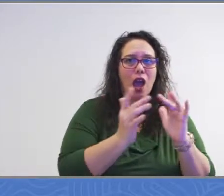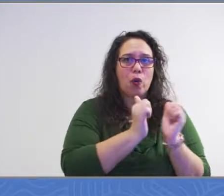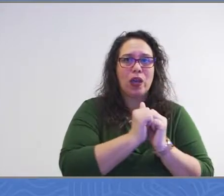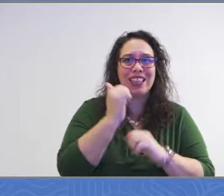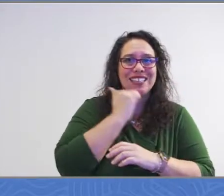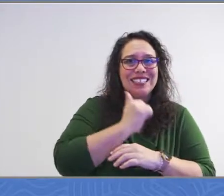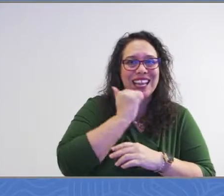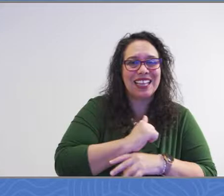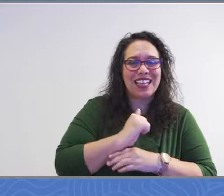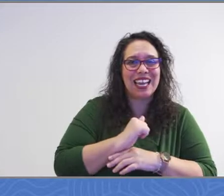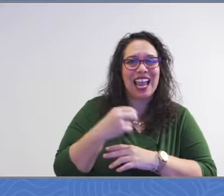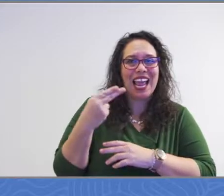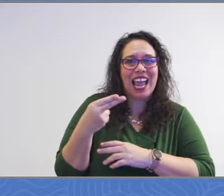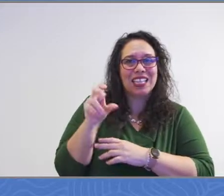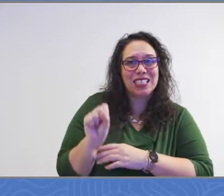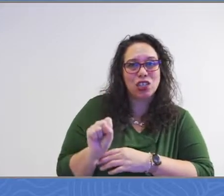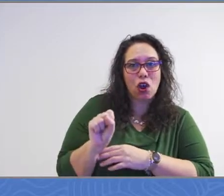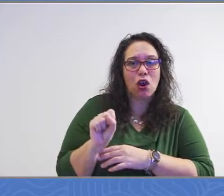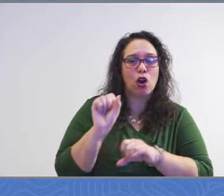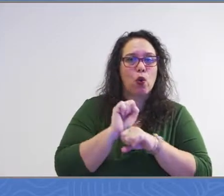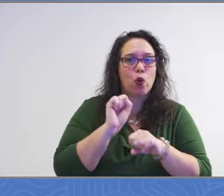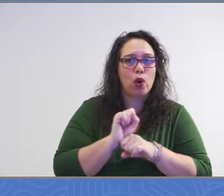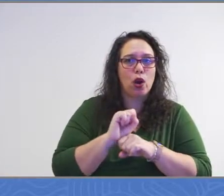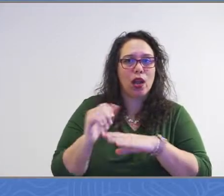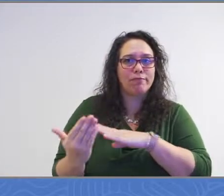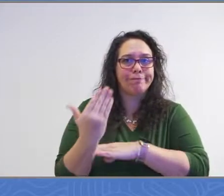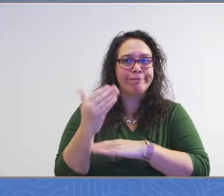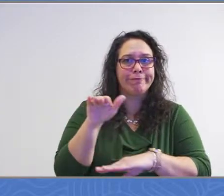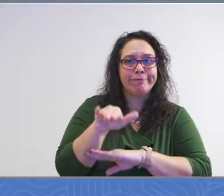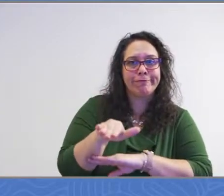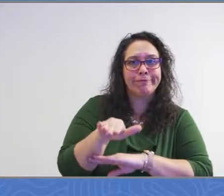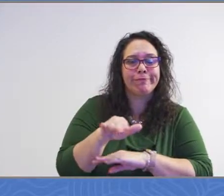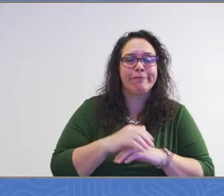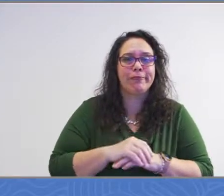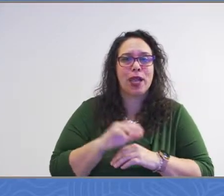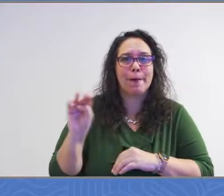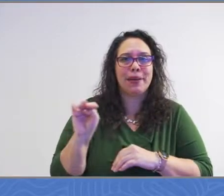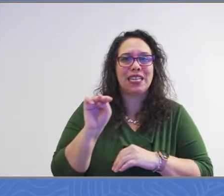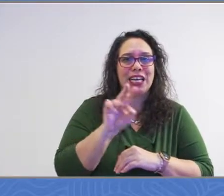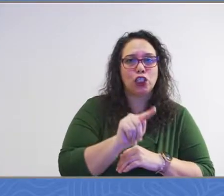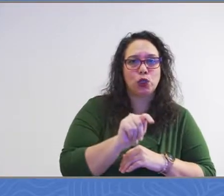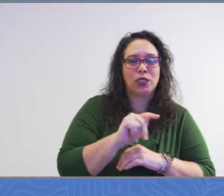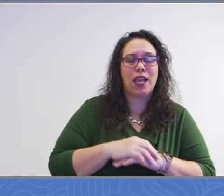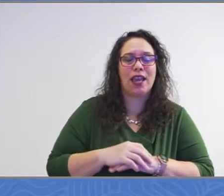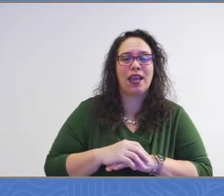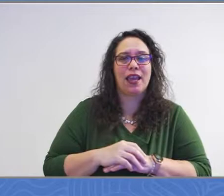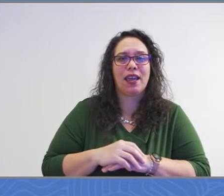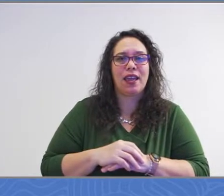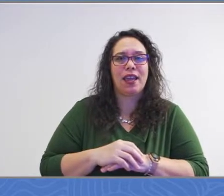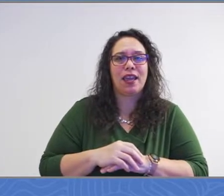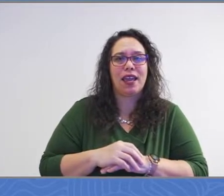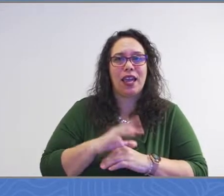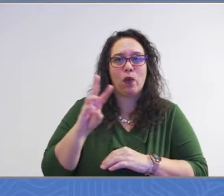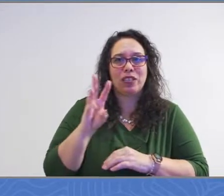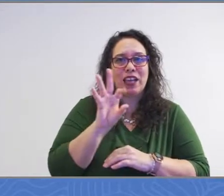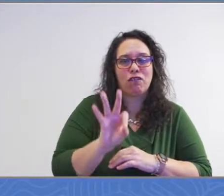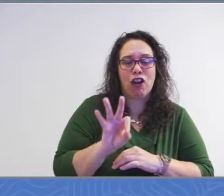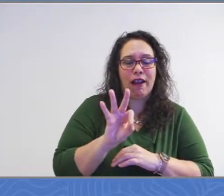head start work on an Am, PM Monday, Tuesday and an AM, PM, Thursday, Friday hybrid model, which allows for 14 individuals,